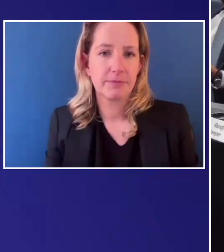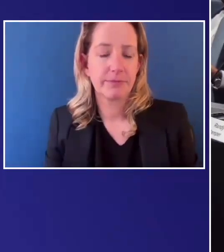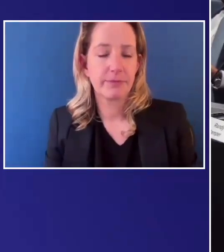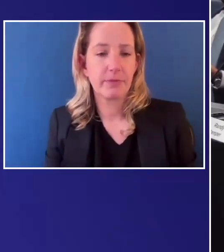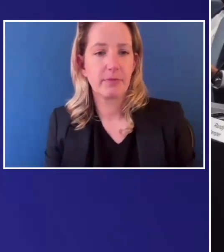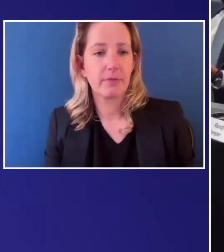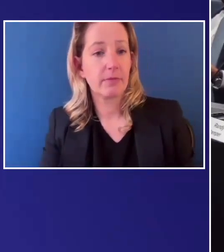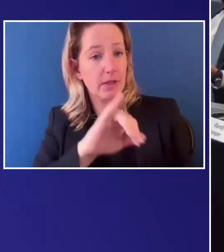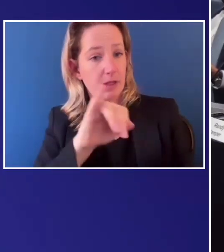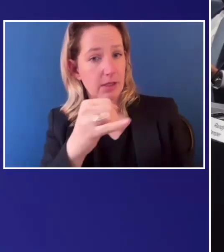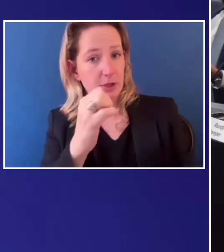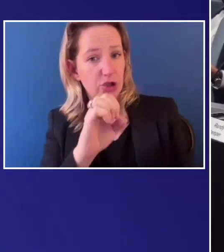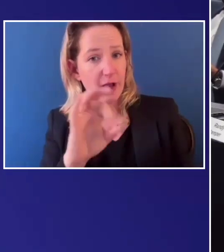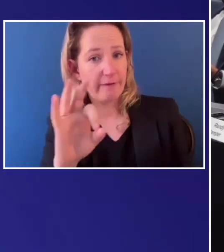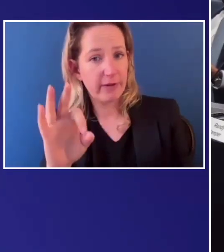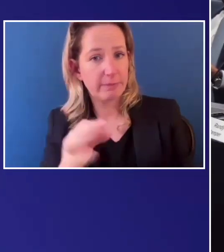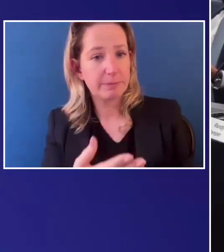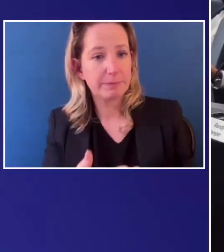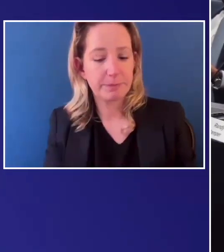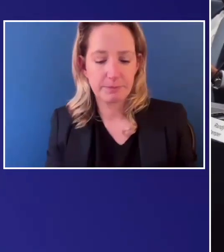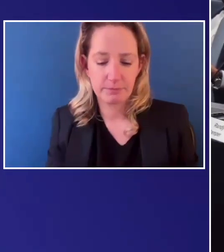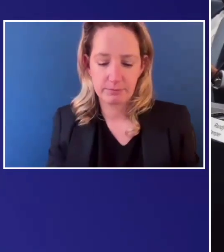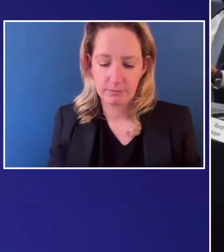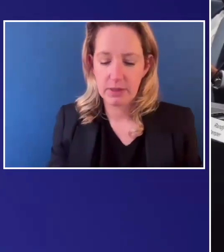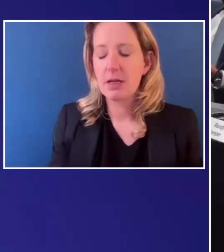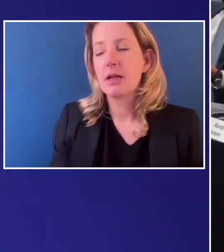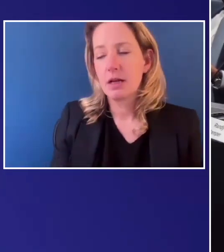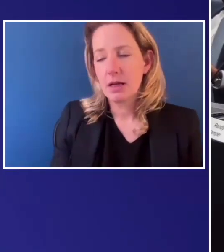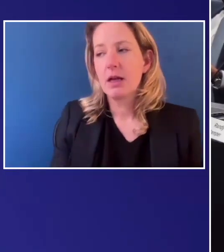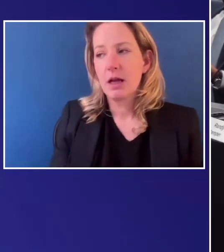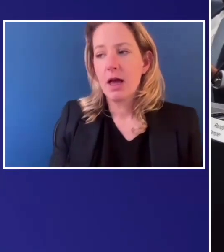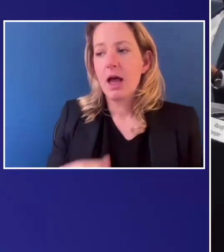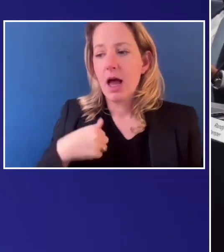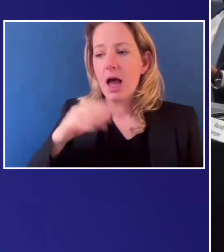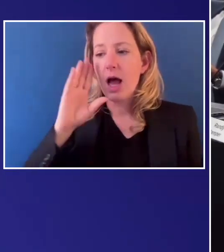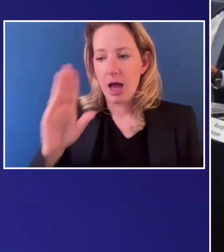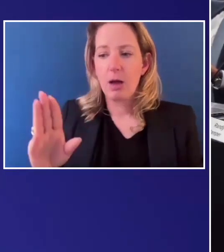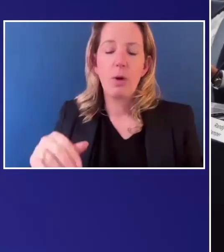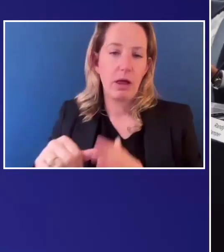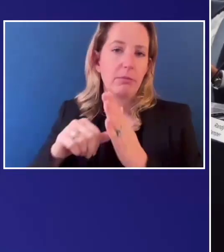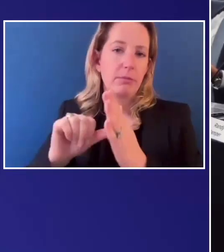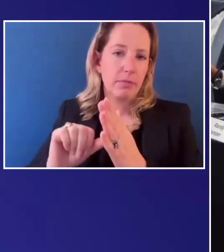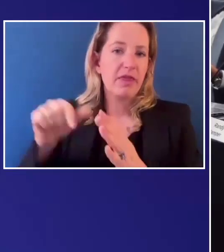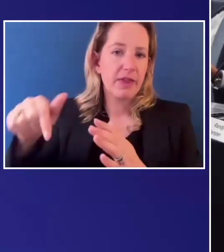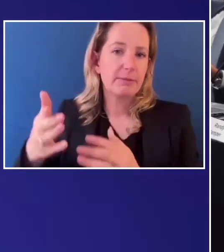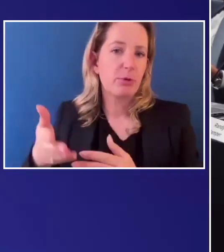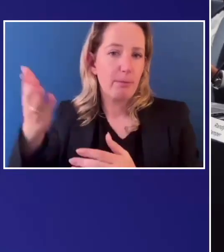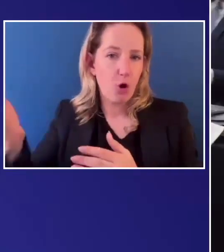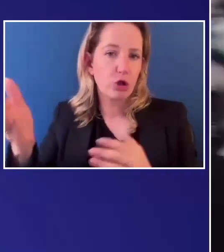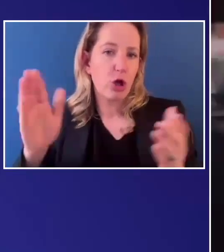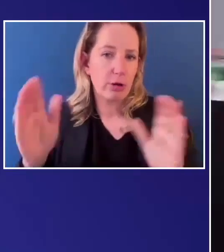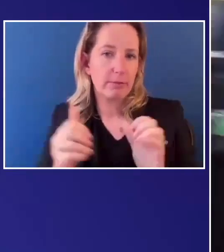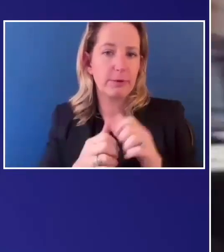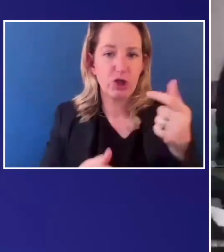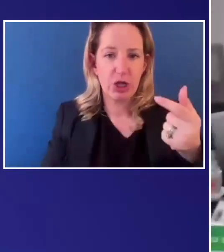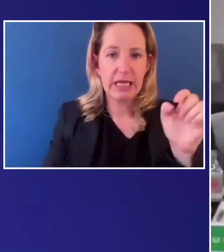I will point out that under this proposal, as opposed to GE, the undergraduate